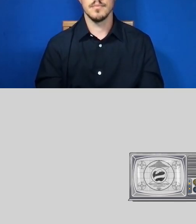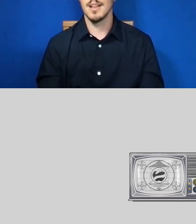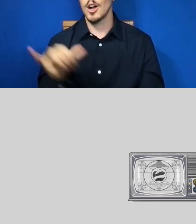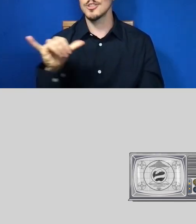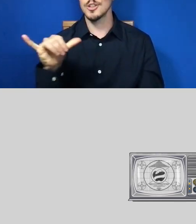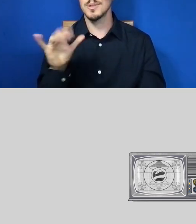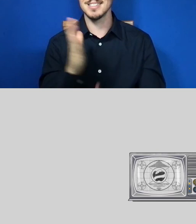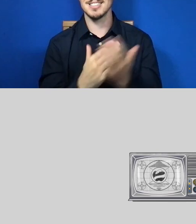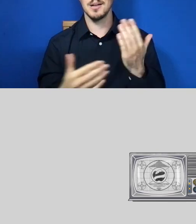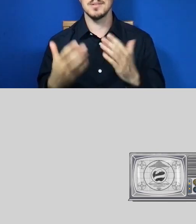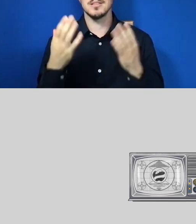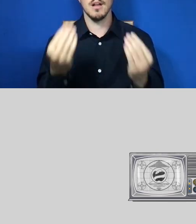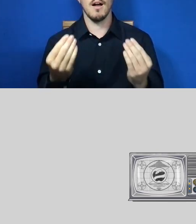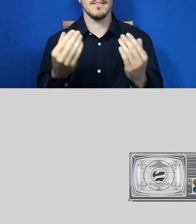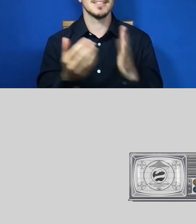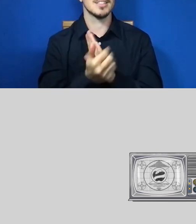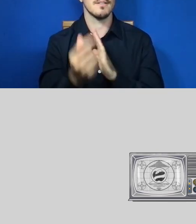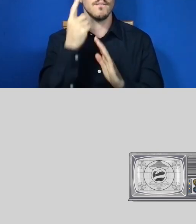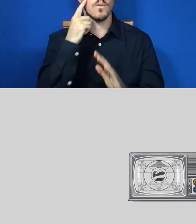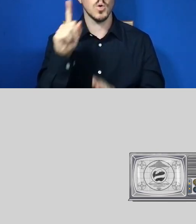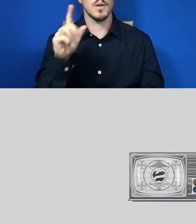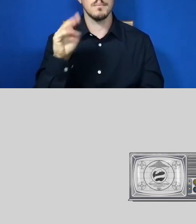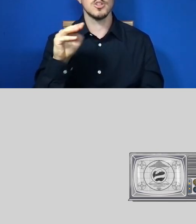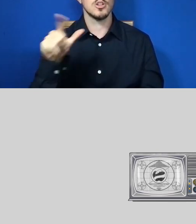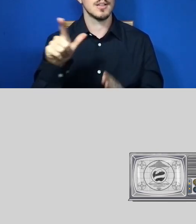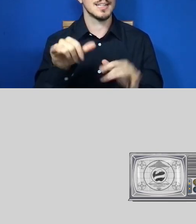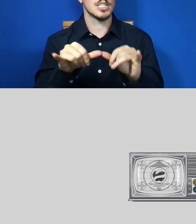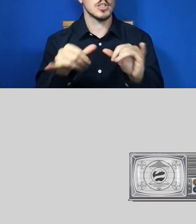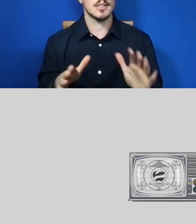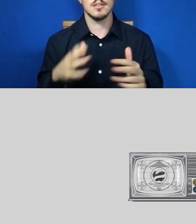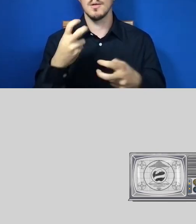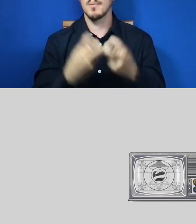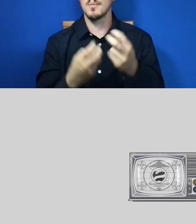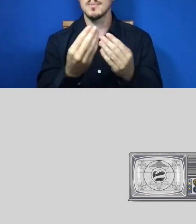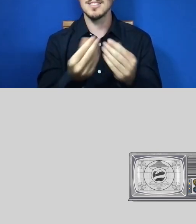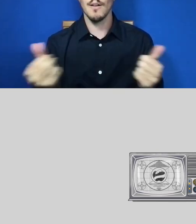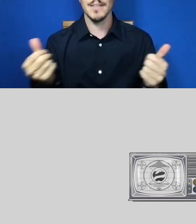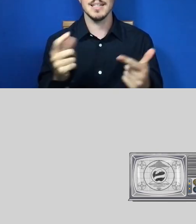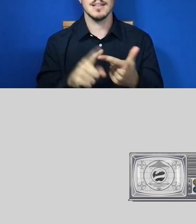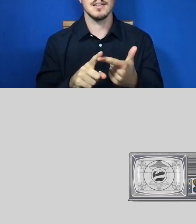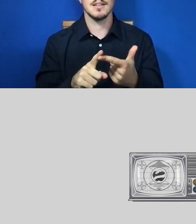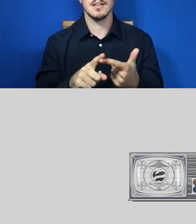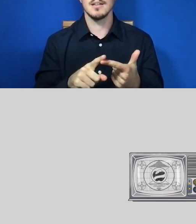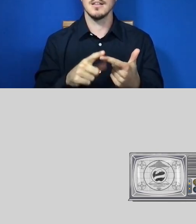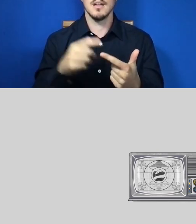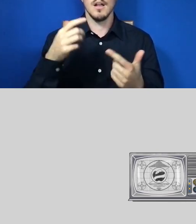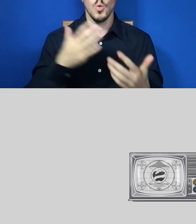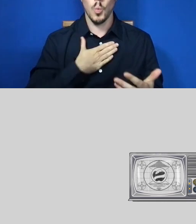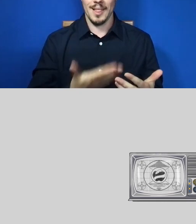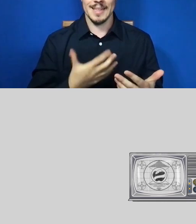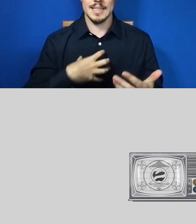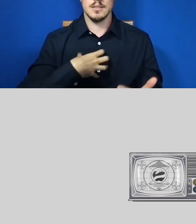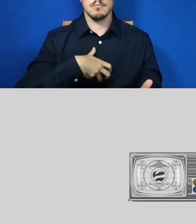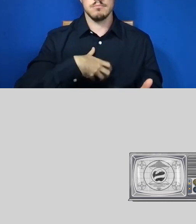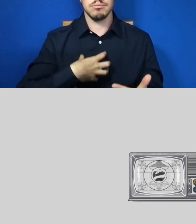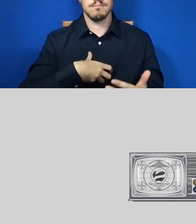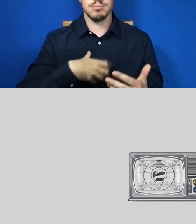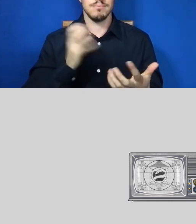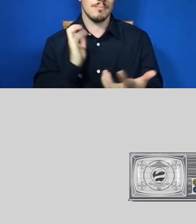Also, some essential soft skills for machine learning engineers include problem solving, adaptability to different problems